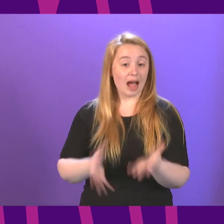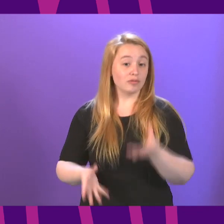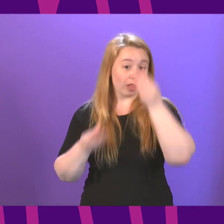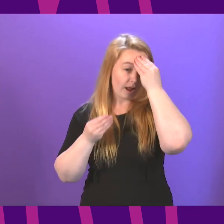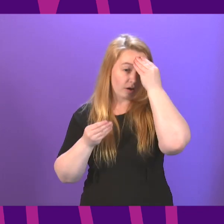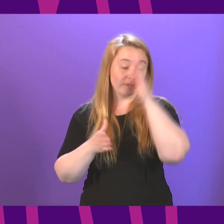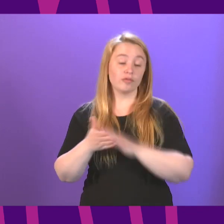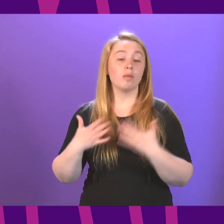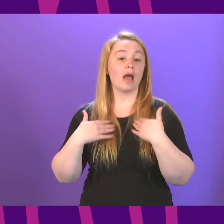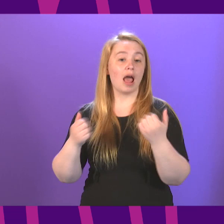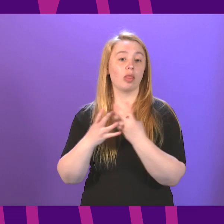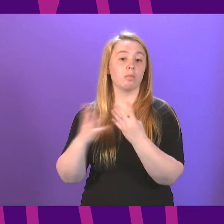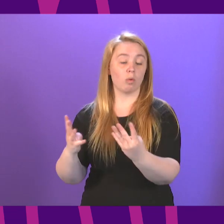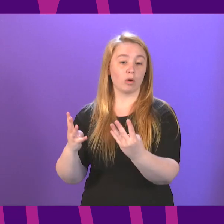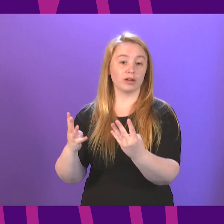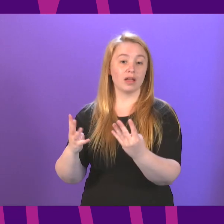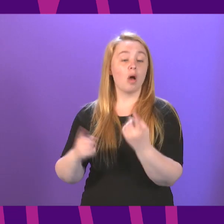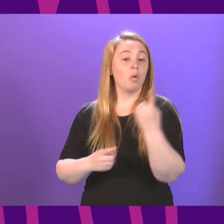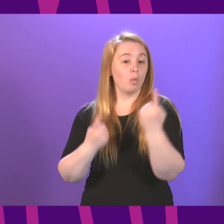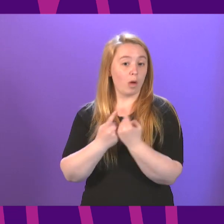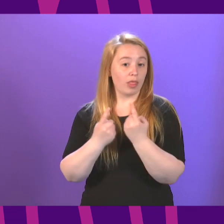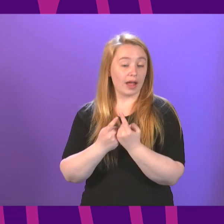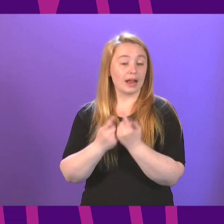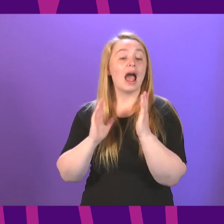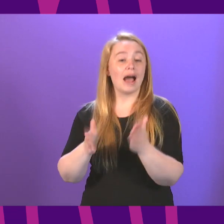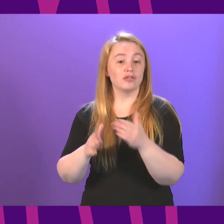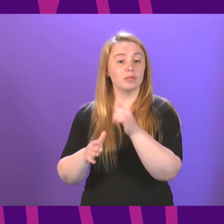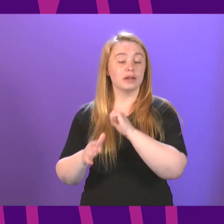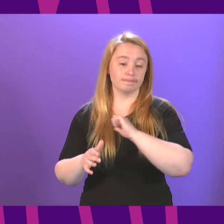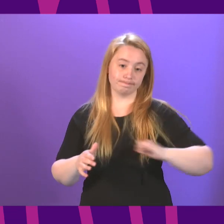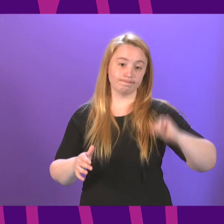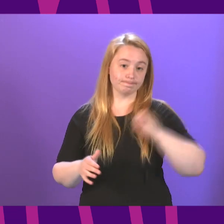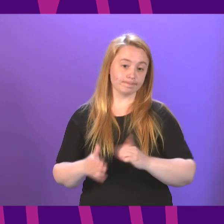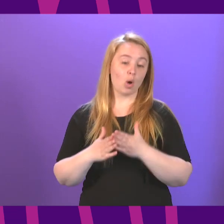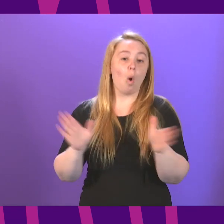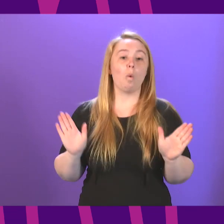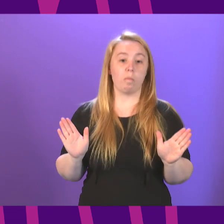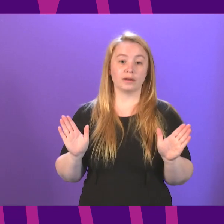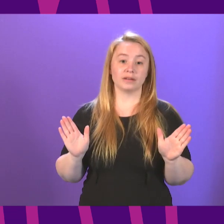are lessons around transparency and openness. That point has been firmly and clearly made,